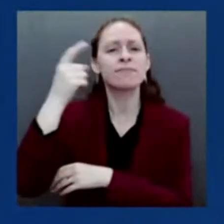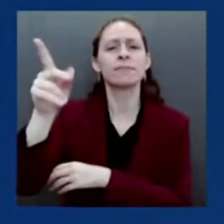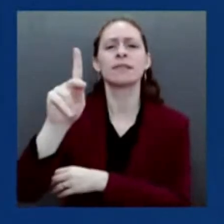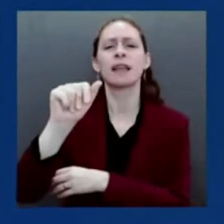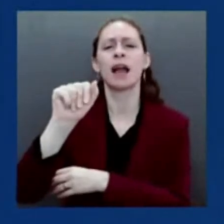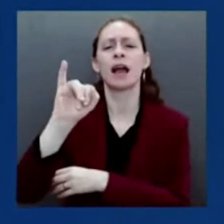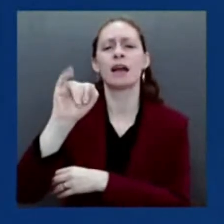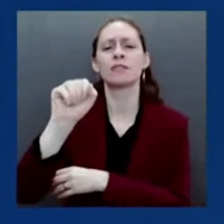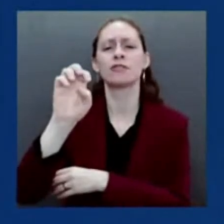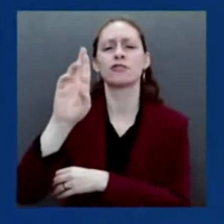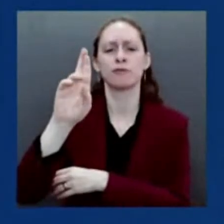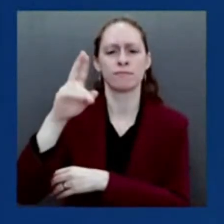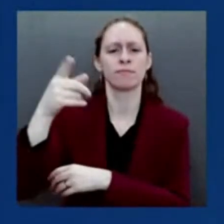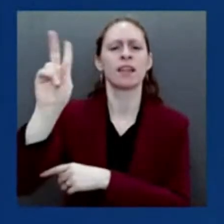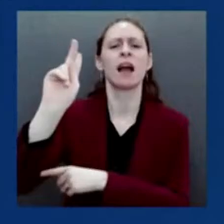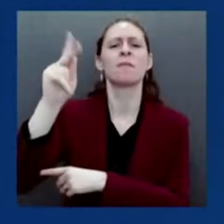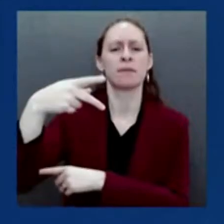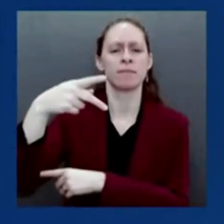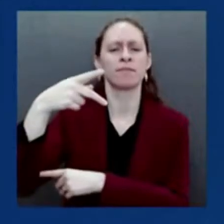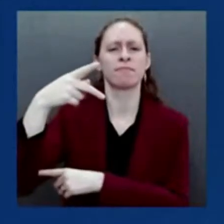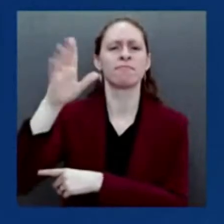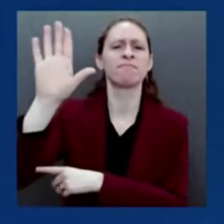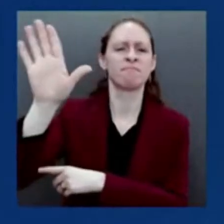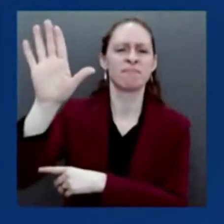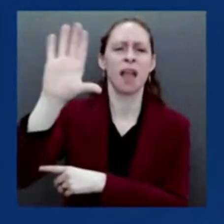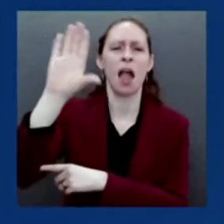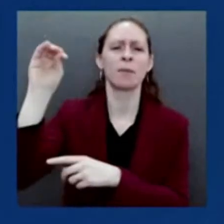JUST YESTERDAY, A PREPRINT